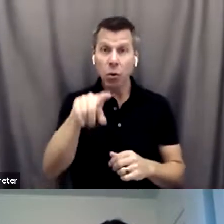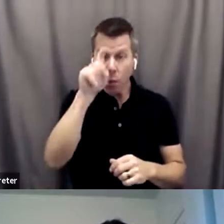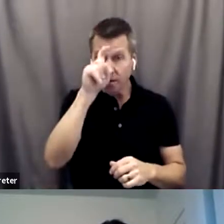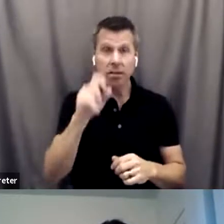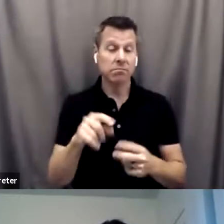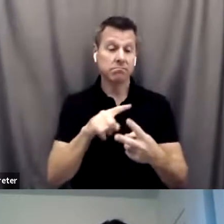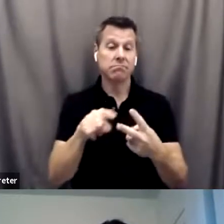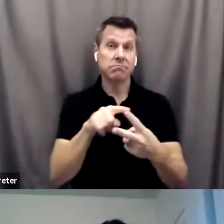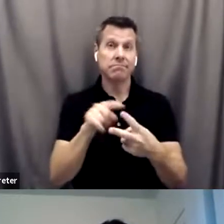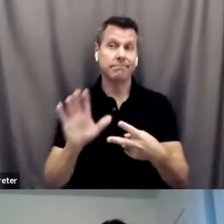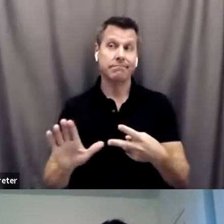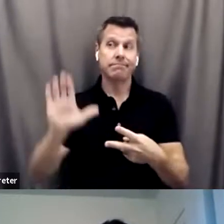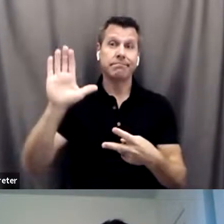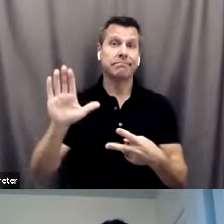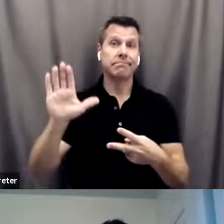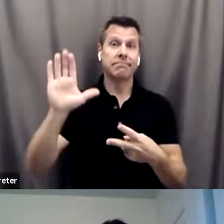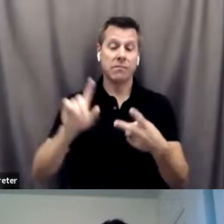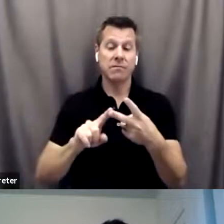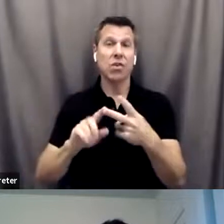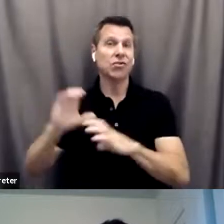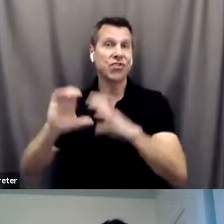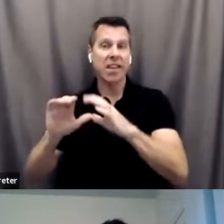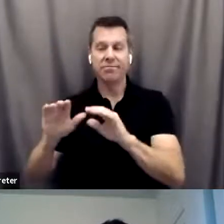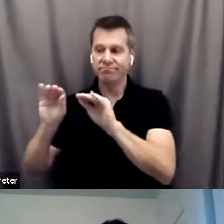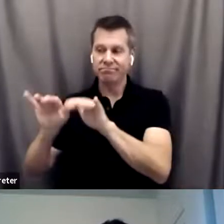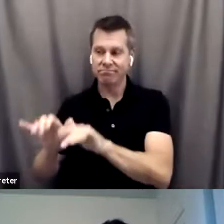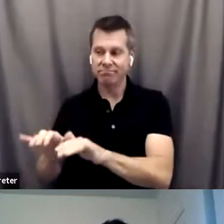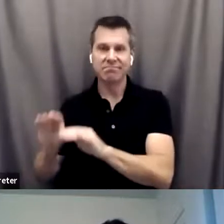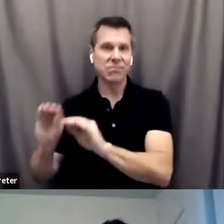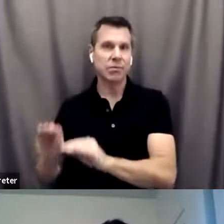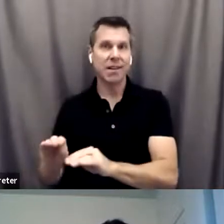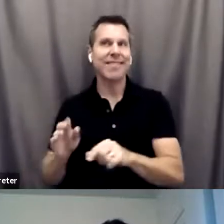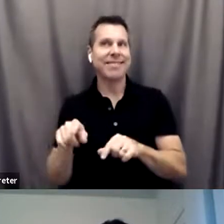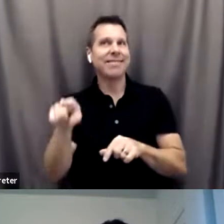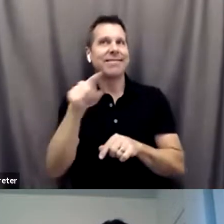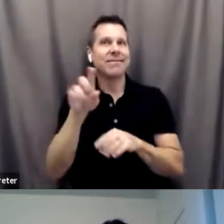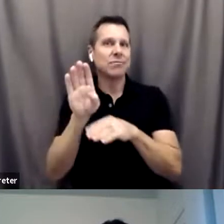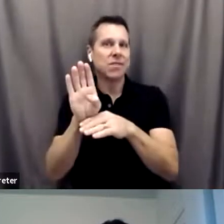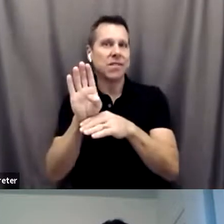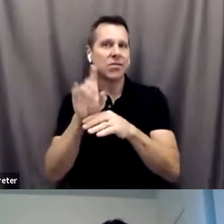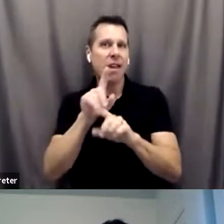them in the chat. Either one, and we'll get to those to make sure the presenters have time to answer those, but just a lot of